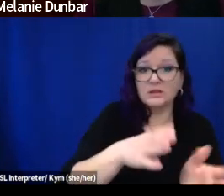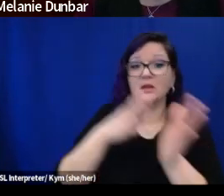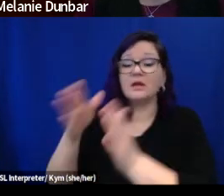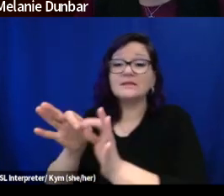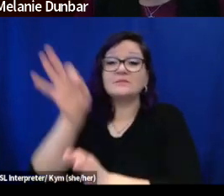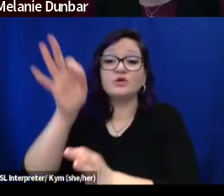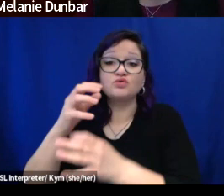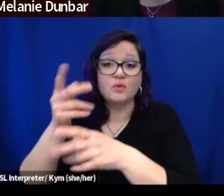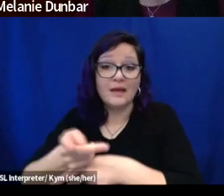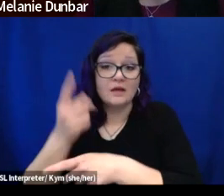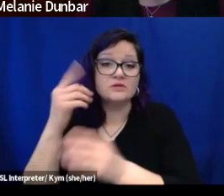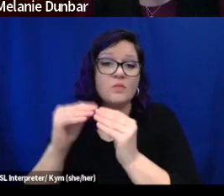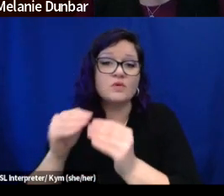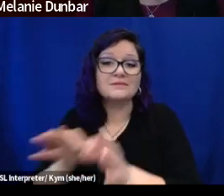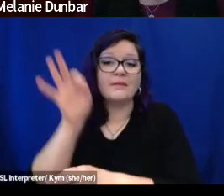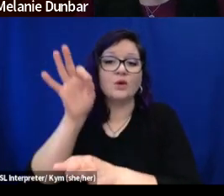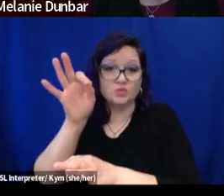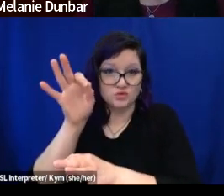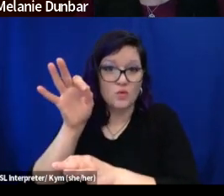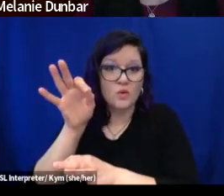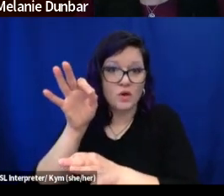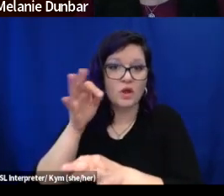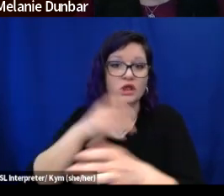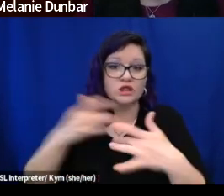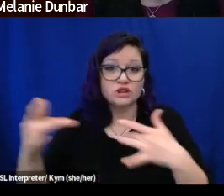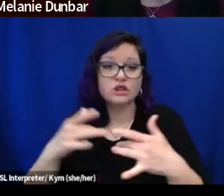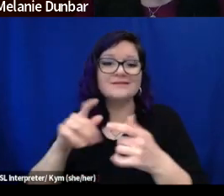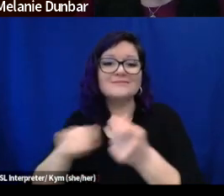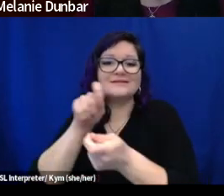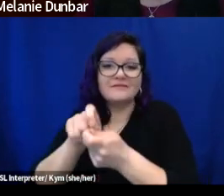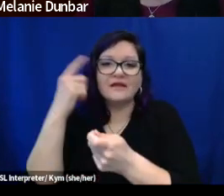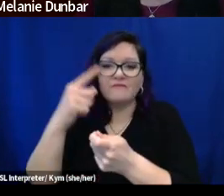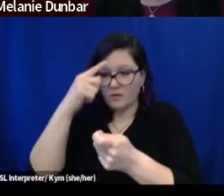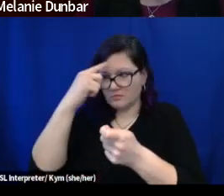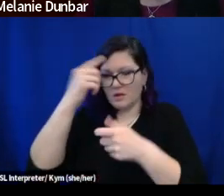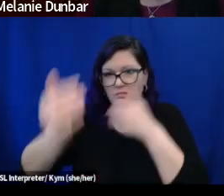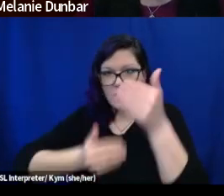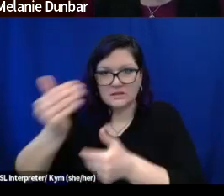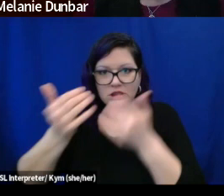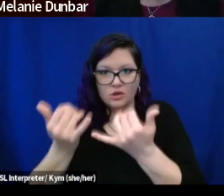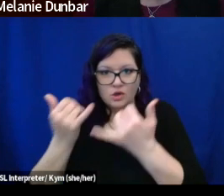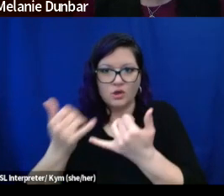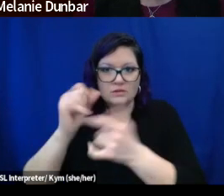particularly in terms of meaning and processing of current circumstances. Disaster emotional care